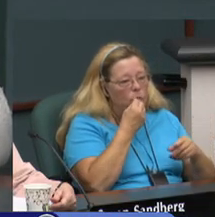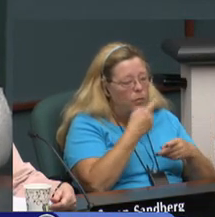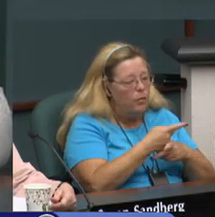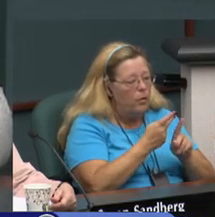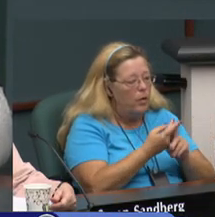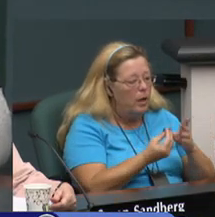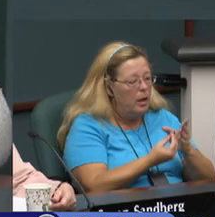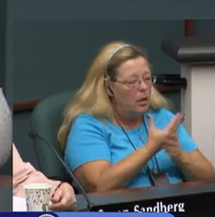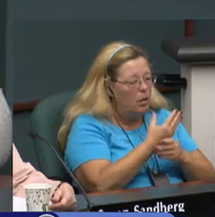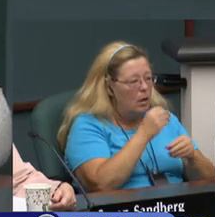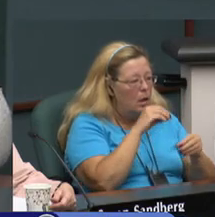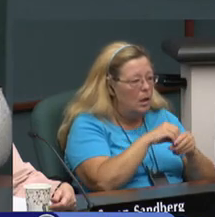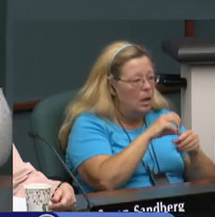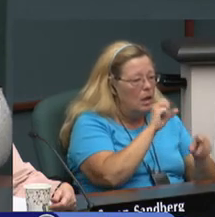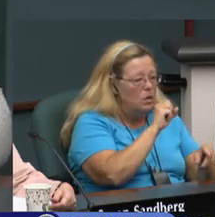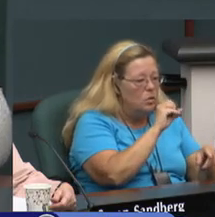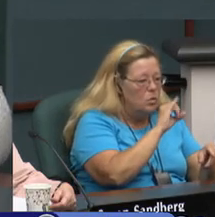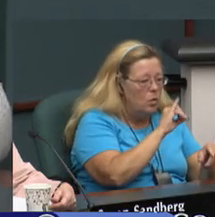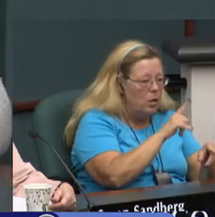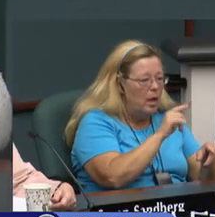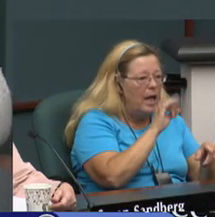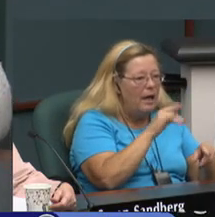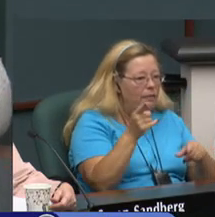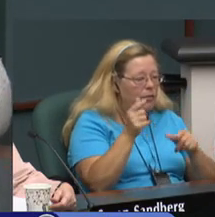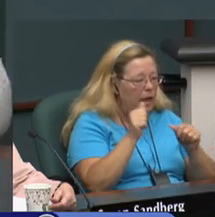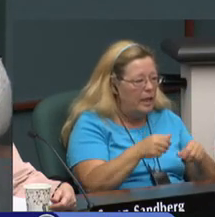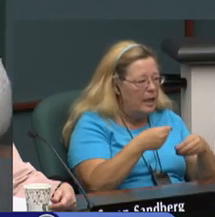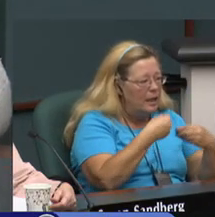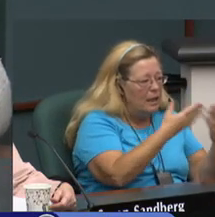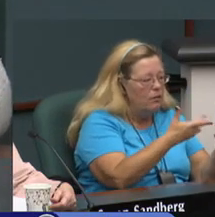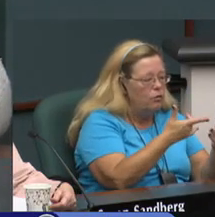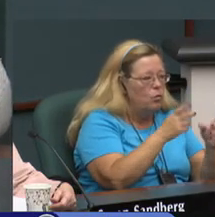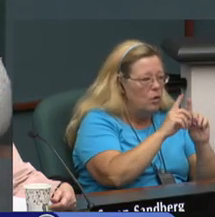soil native to the site if the applicant can provide documentation that these